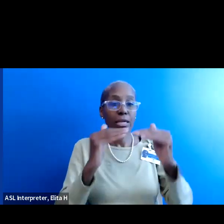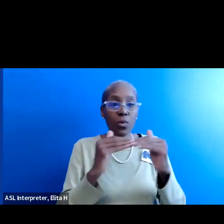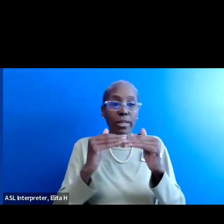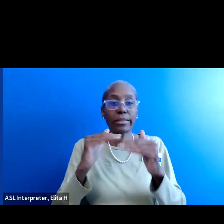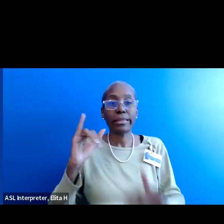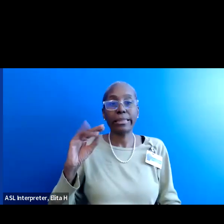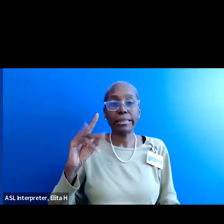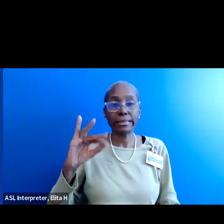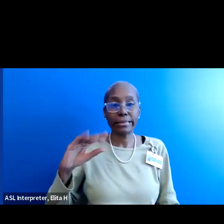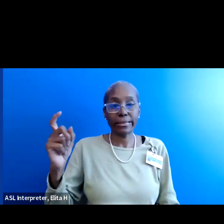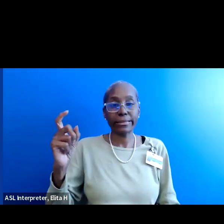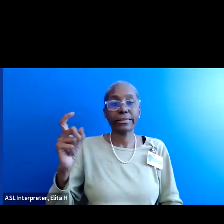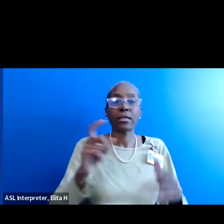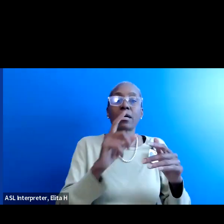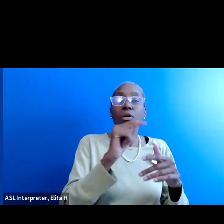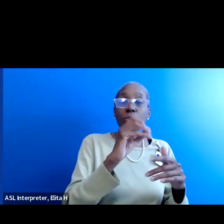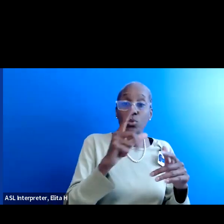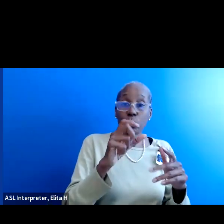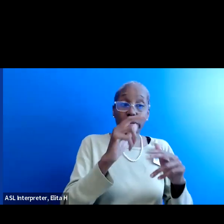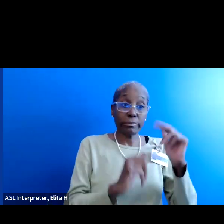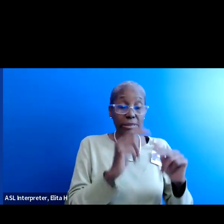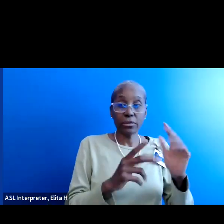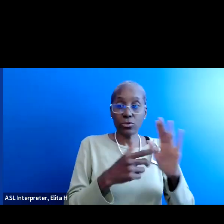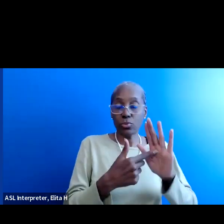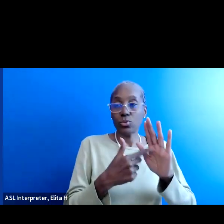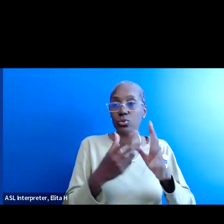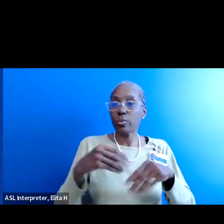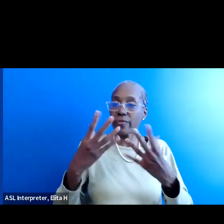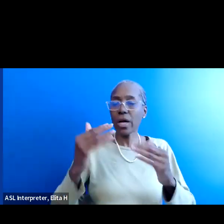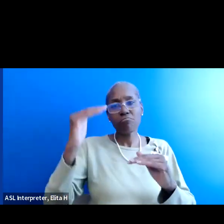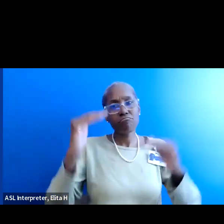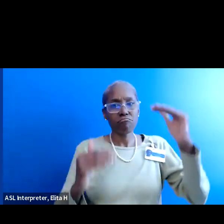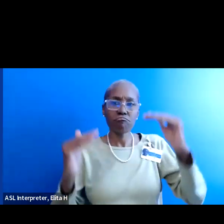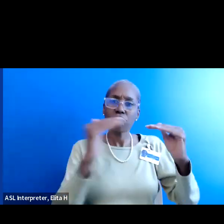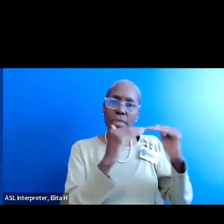It's a tool that facilities use to make sure that they're providing equitable, inclusive care.